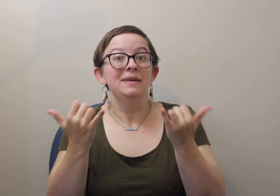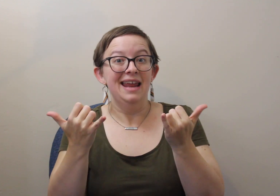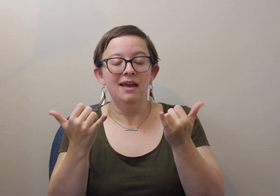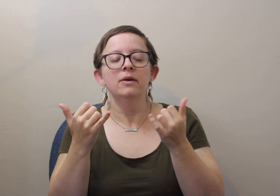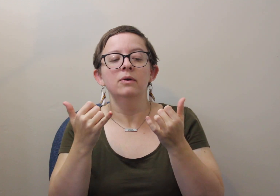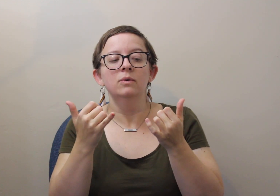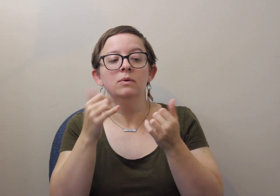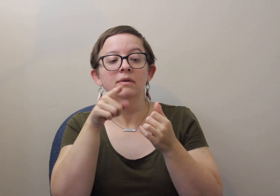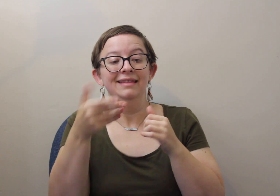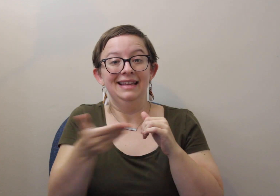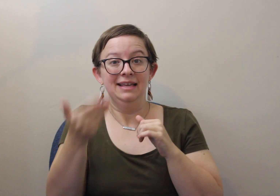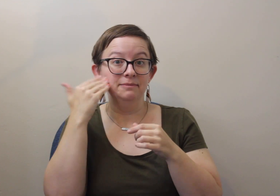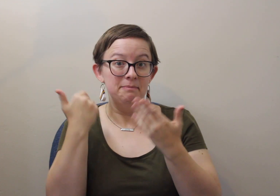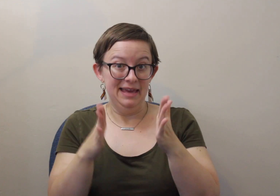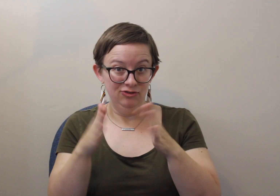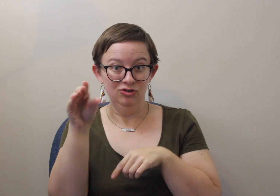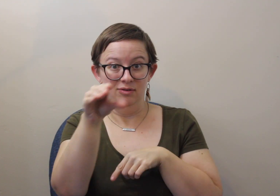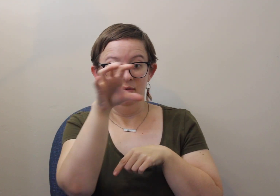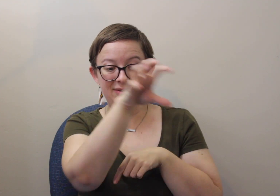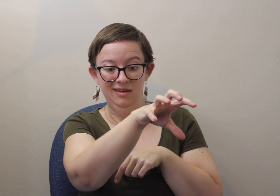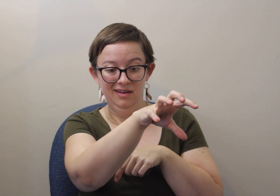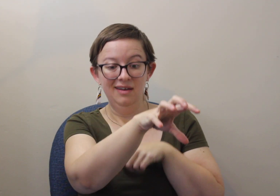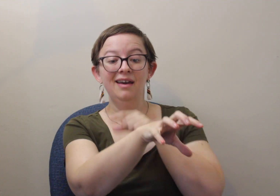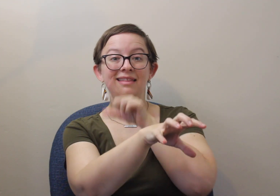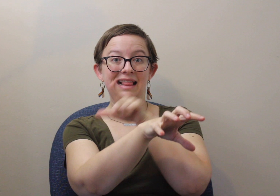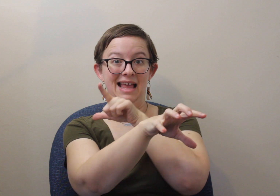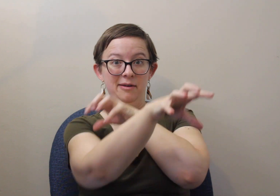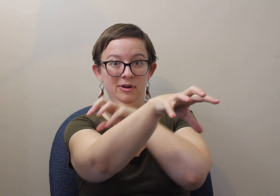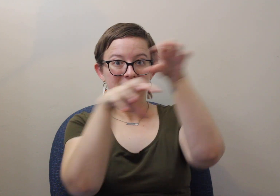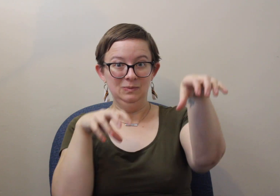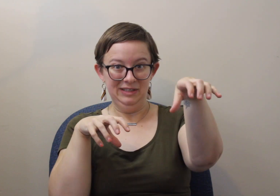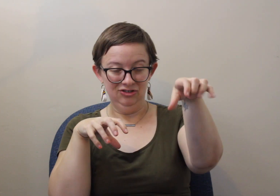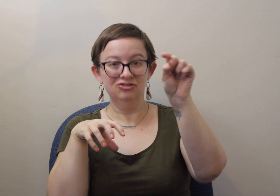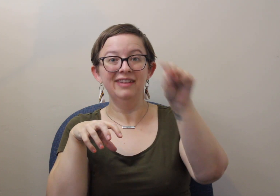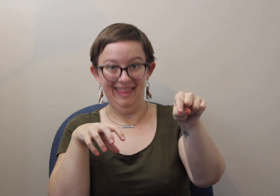Then... now the guest bedroom that was next to our room and the library are switched.